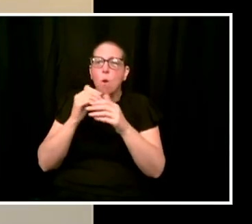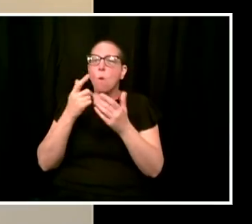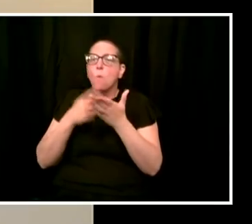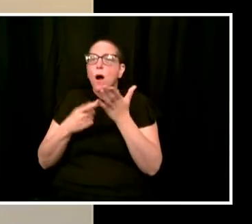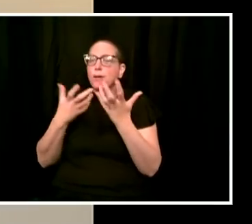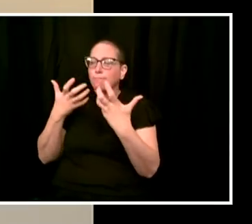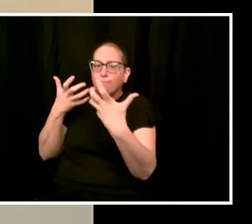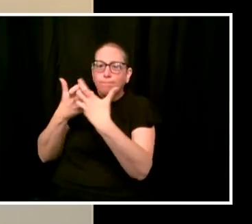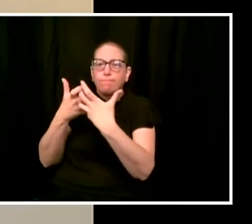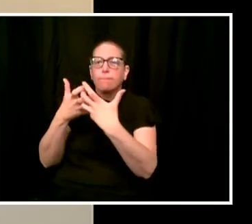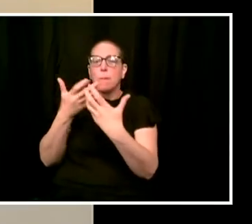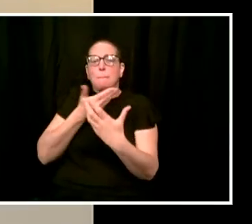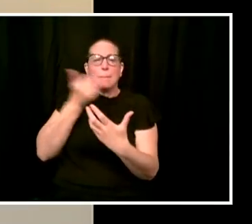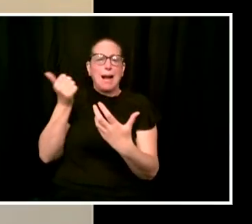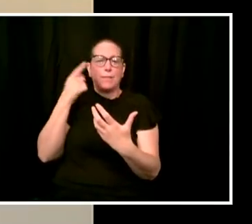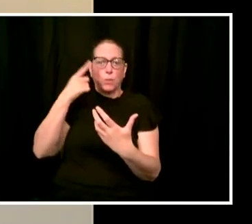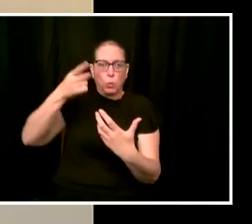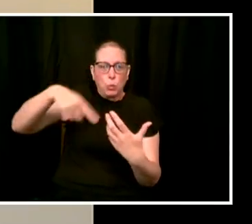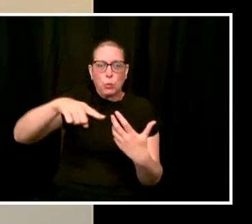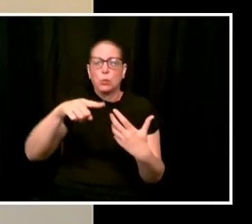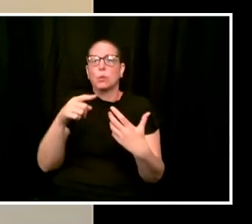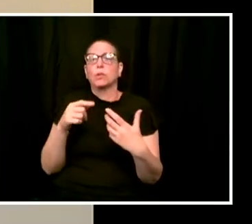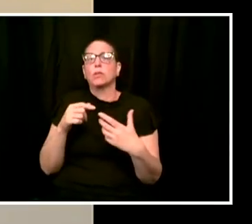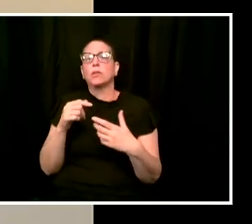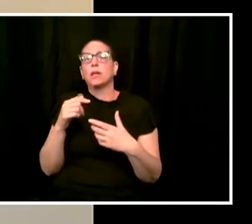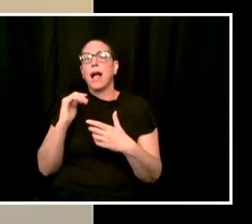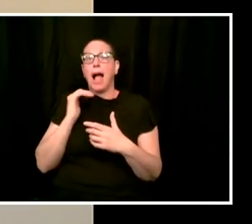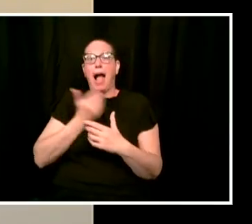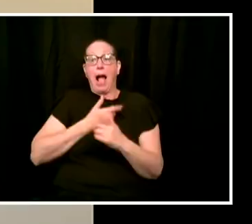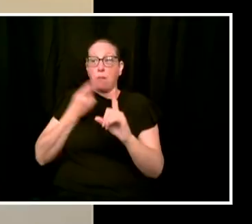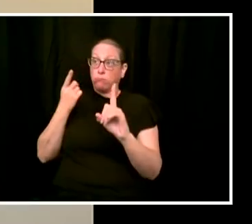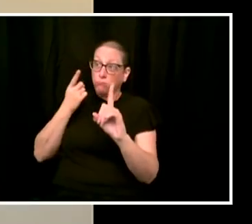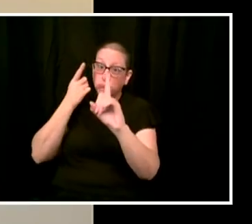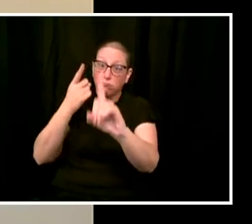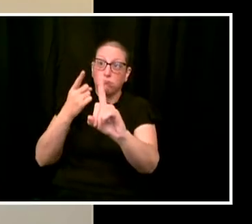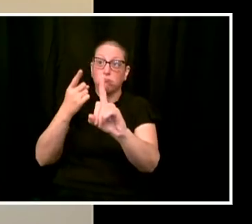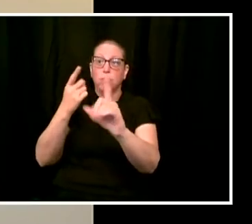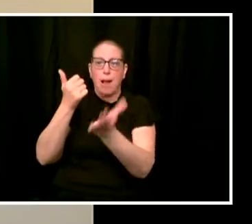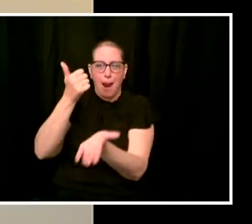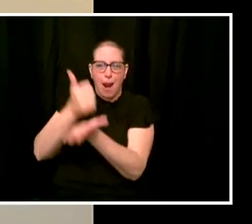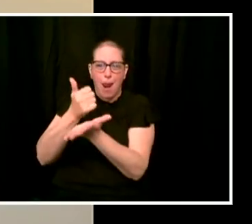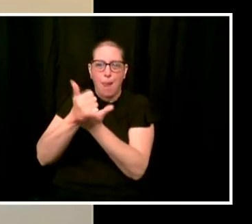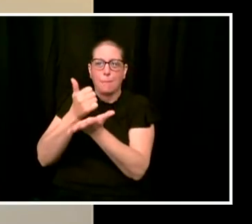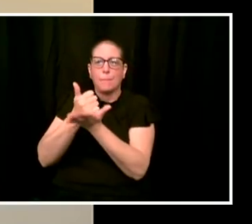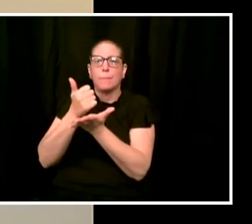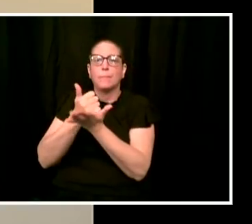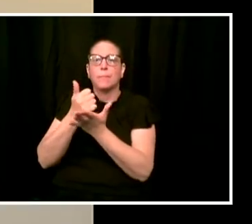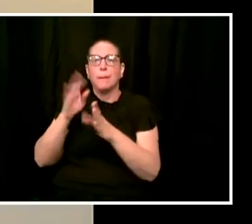TRYING TO FIGURE OUT WHAT WILL HELP FOR THEM, AND PART OF OUR